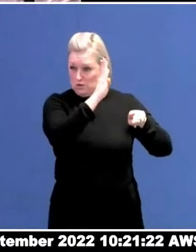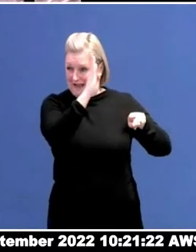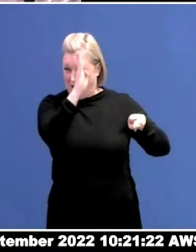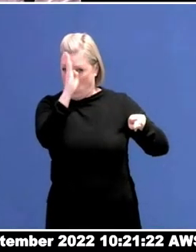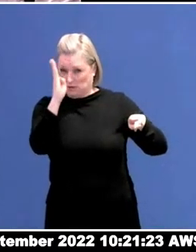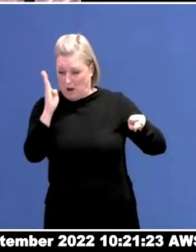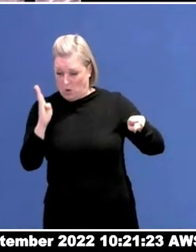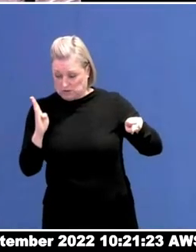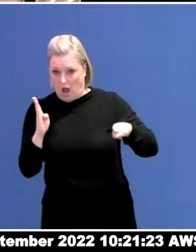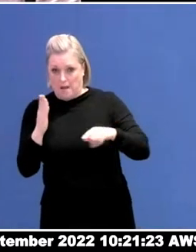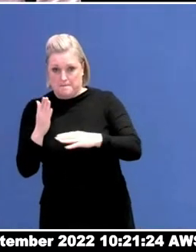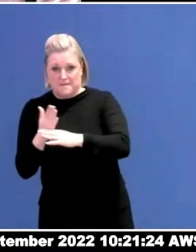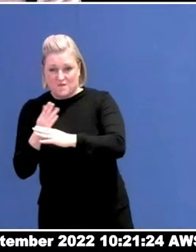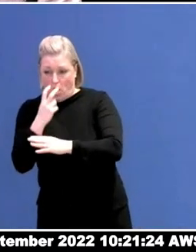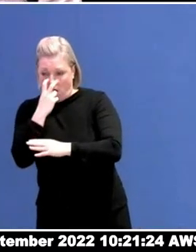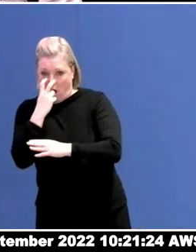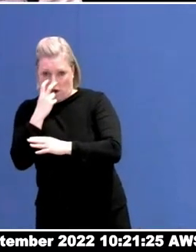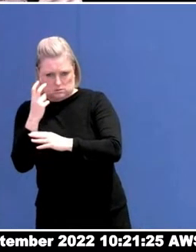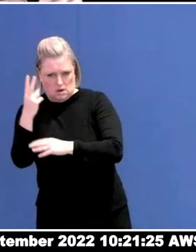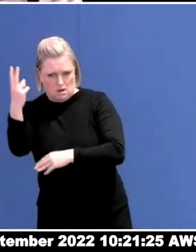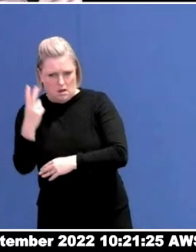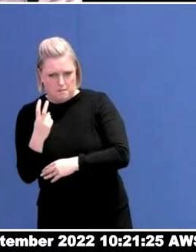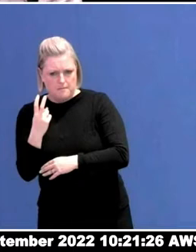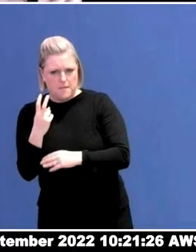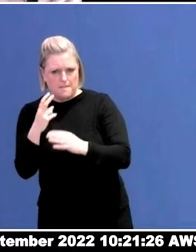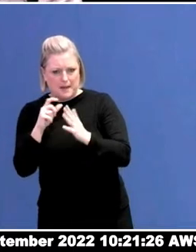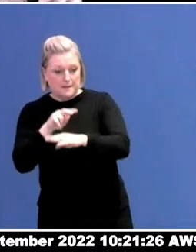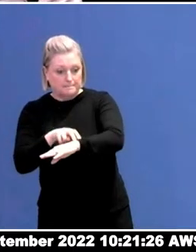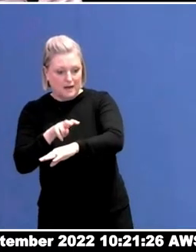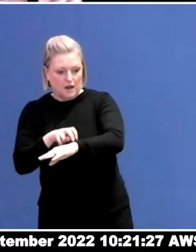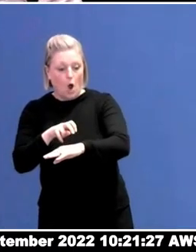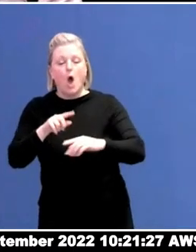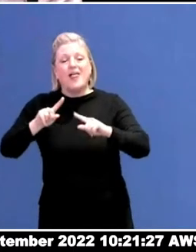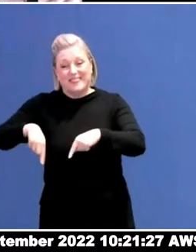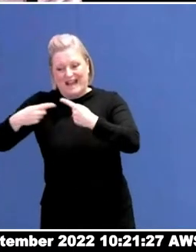That is correct. CHAIR: And Commissioner McEwin has asked you about the SARC team. TERRY: Yes.